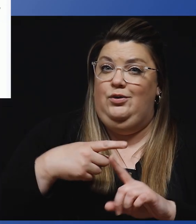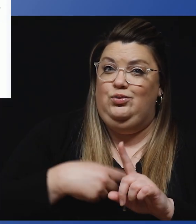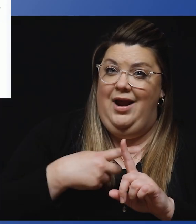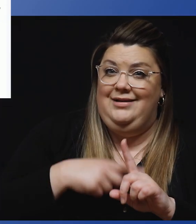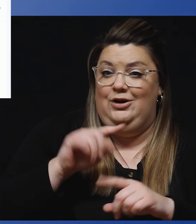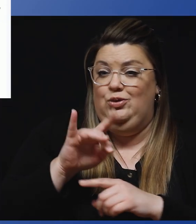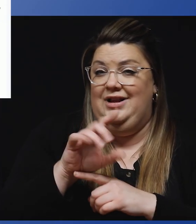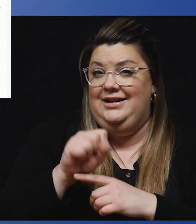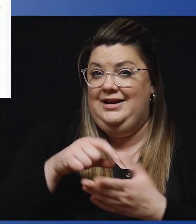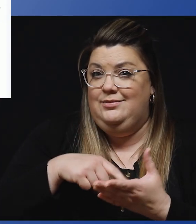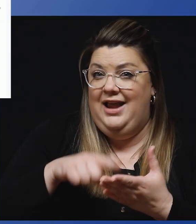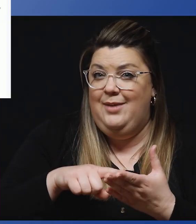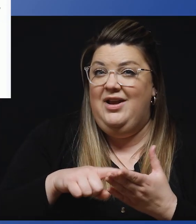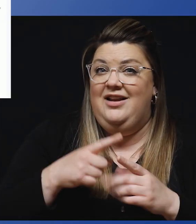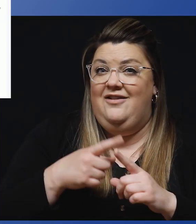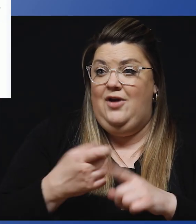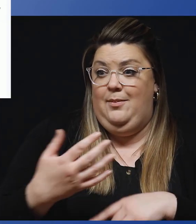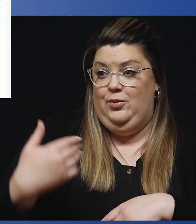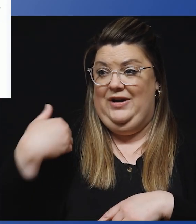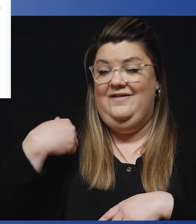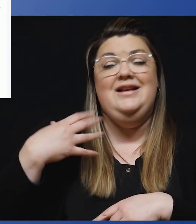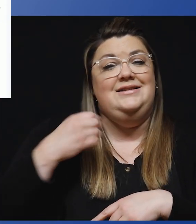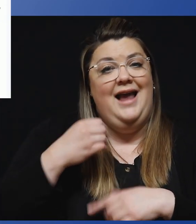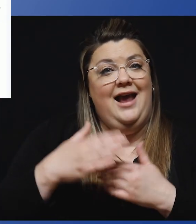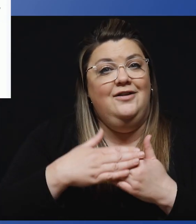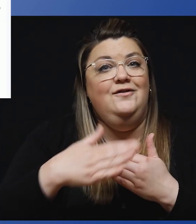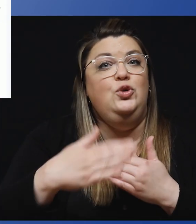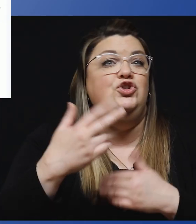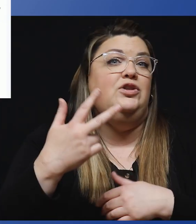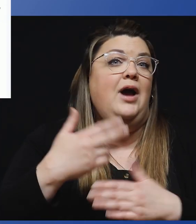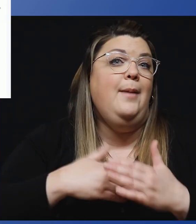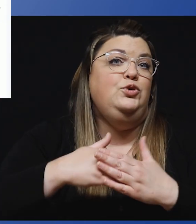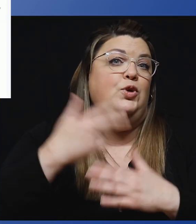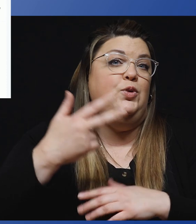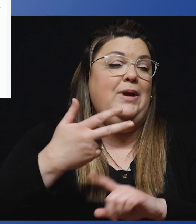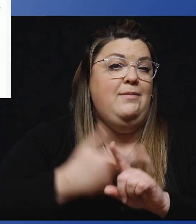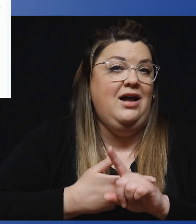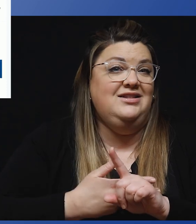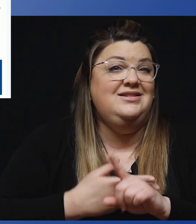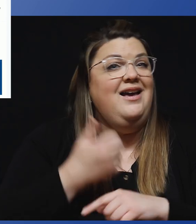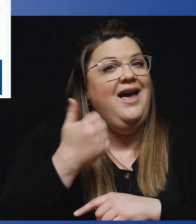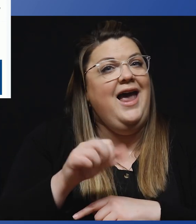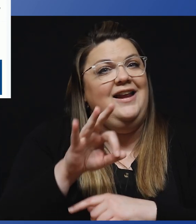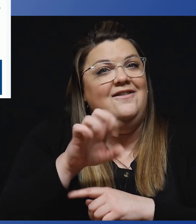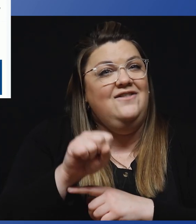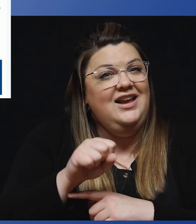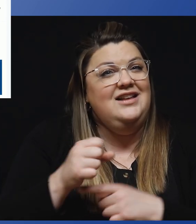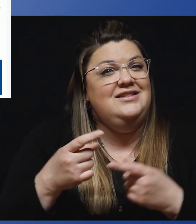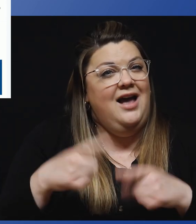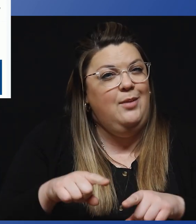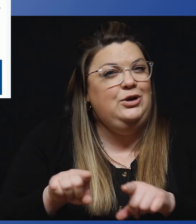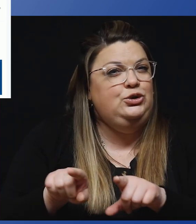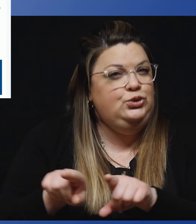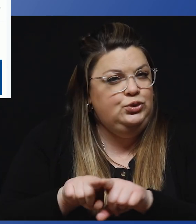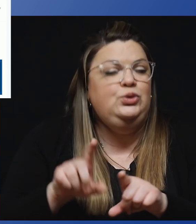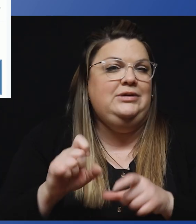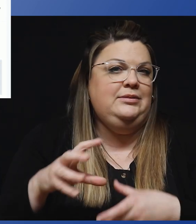of future rent and utilities assistance. Any fees incurred may be included in the amount of your obligations.